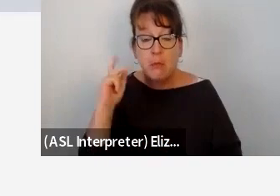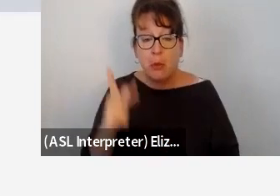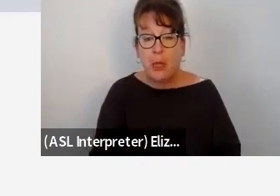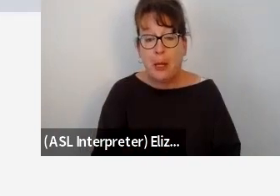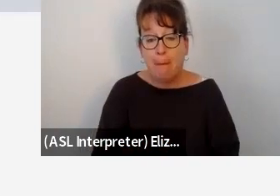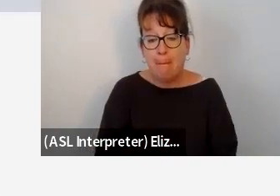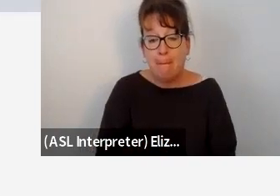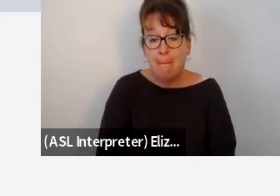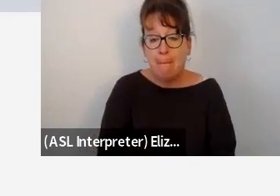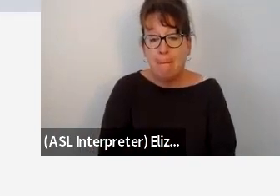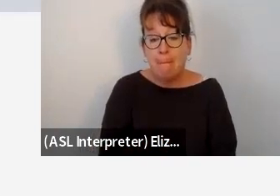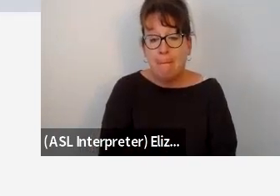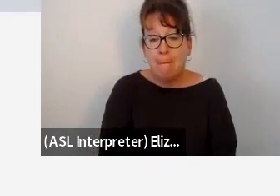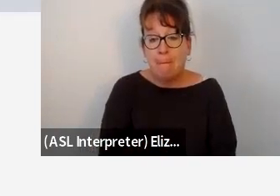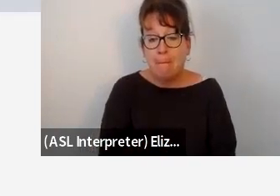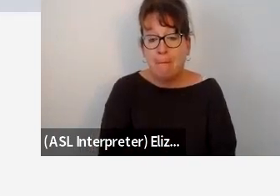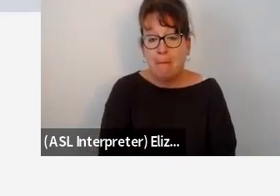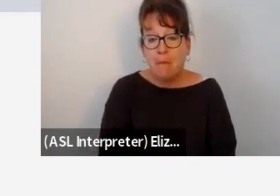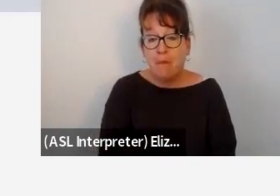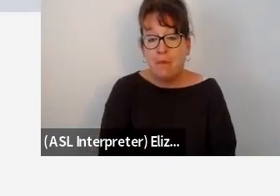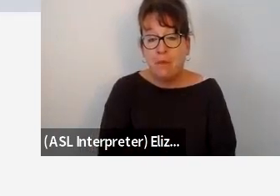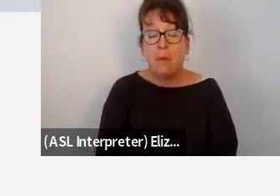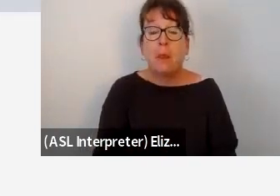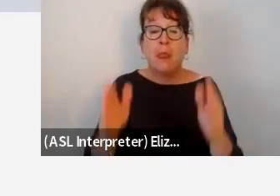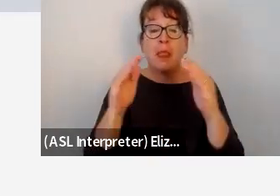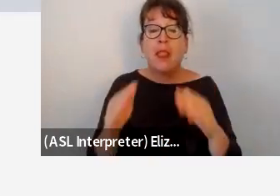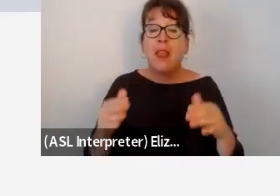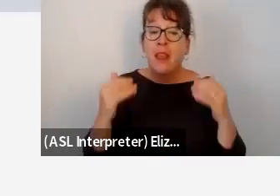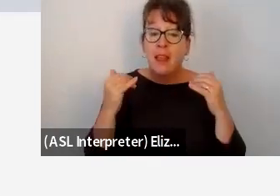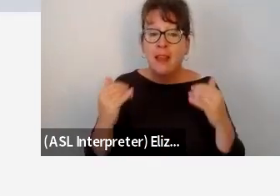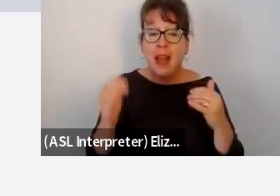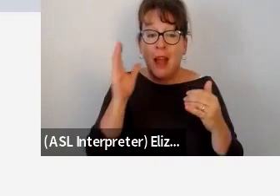of infrastructure serving drayage and locomotives. We know those travel.